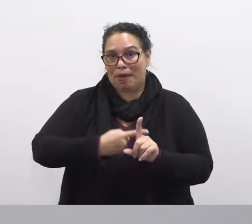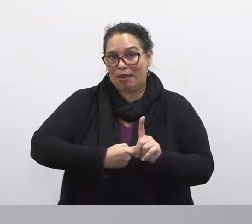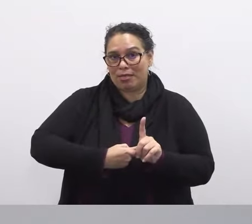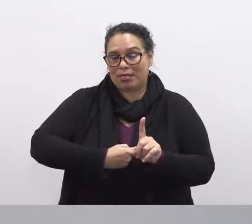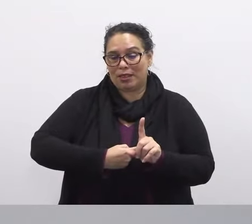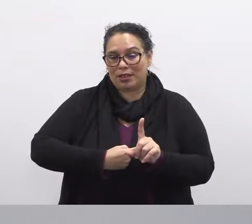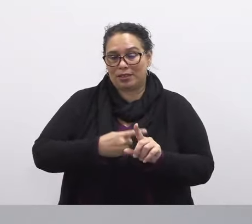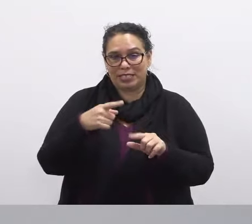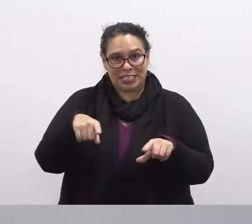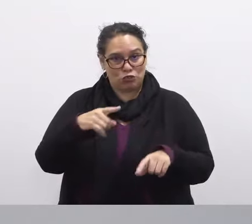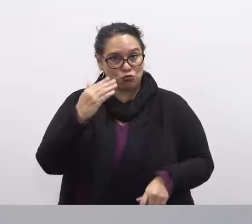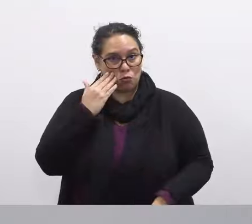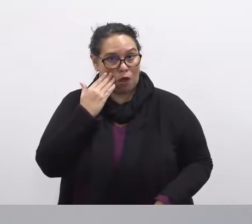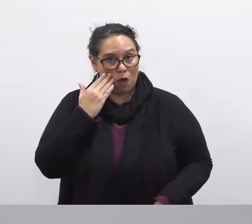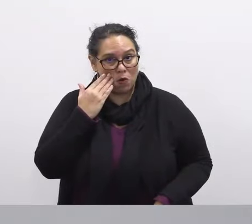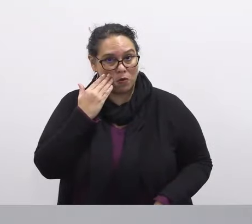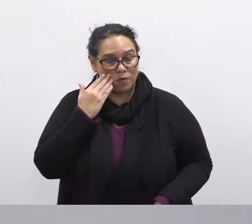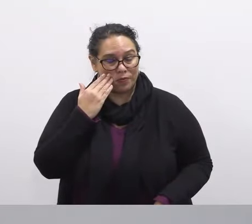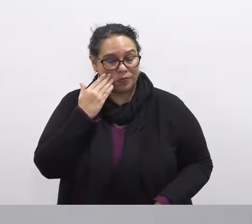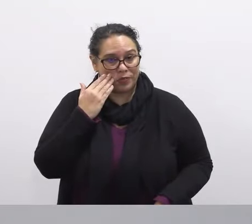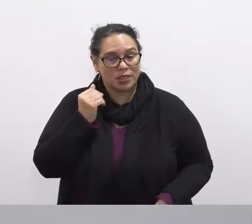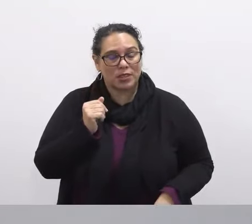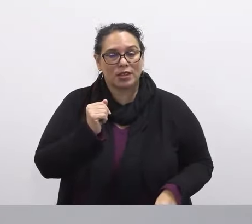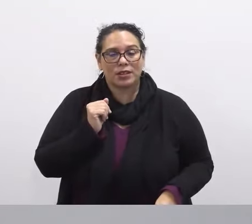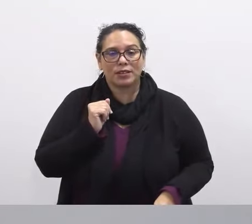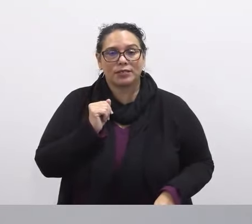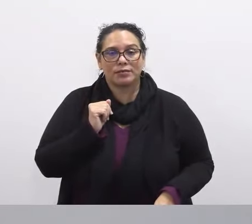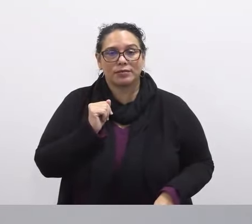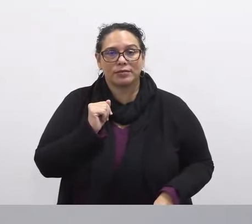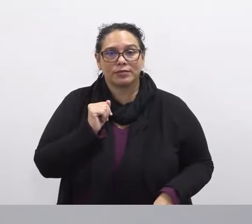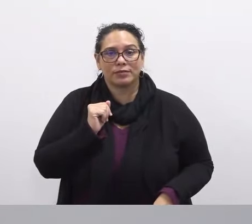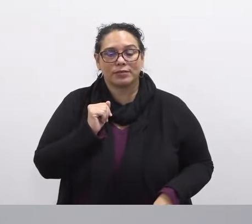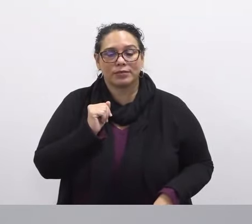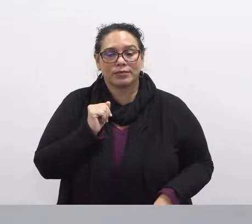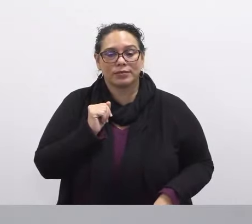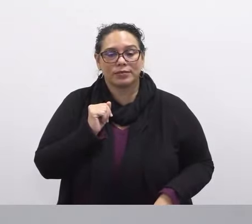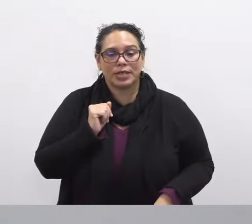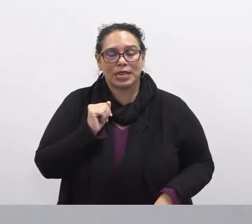did you know that the black middle class in the 1800s